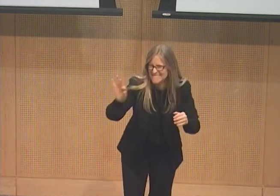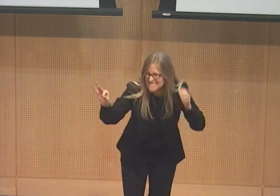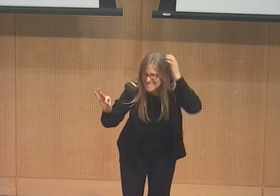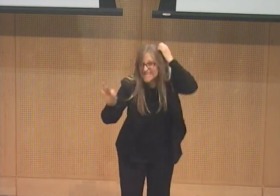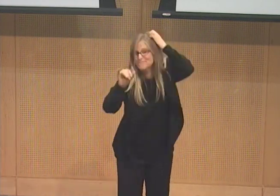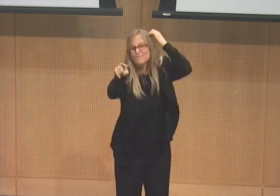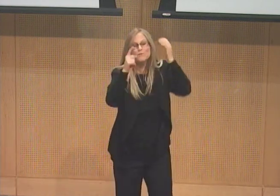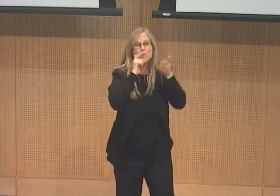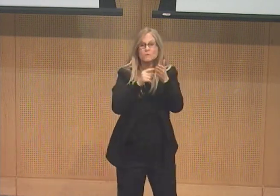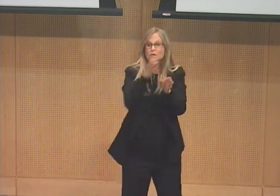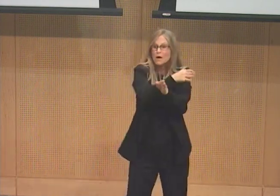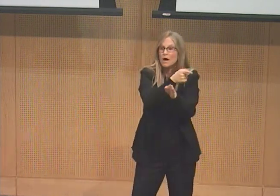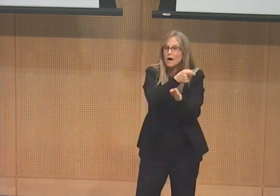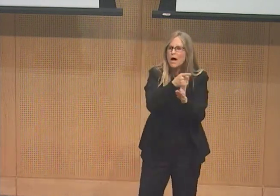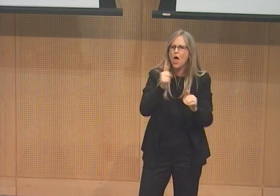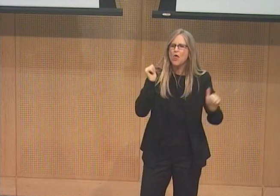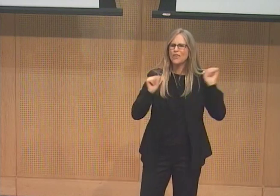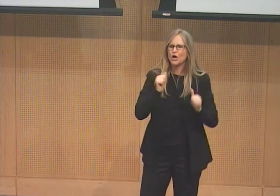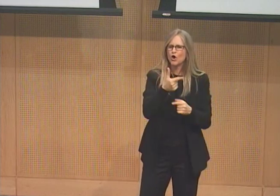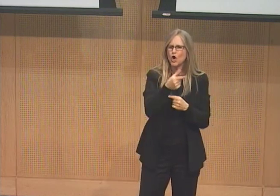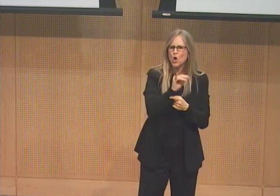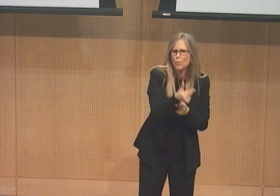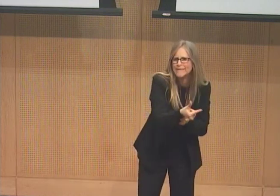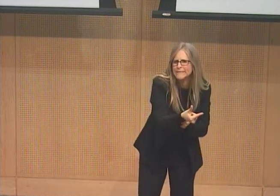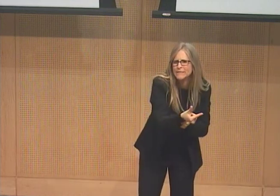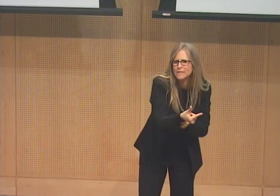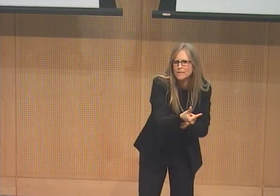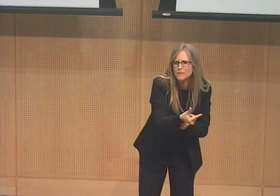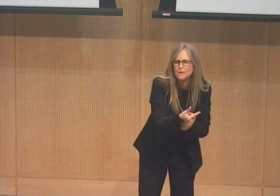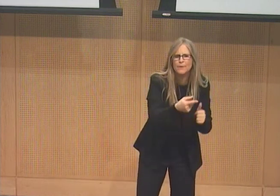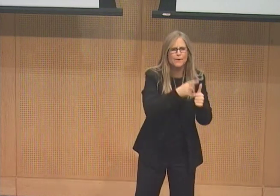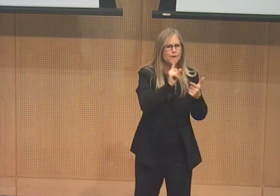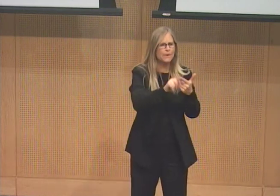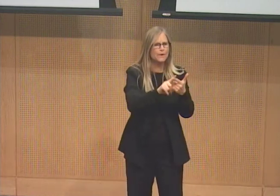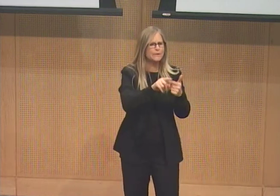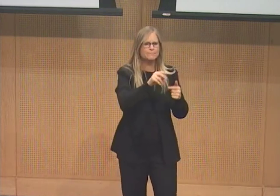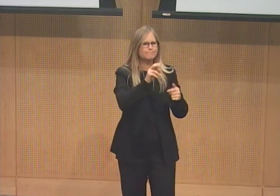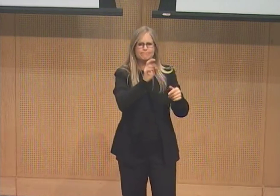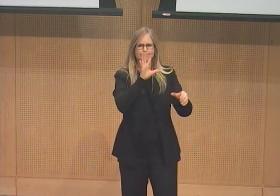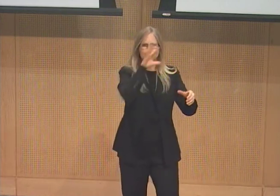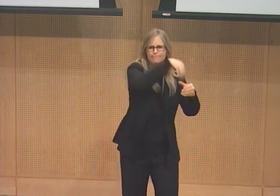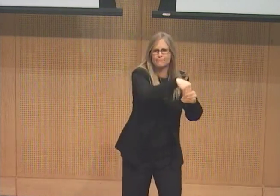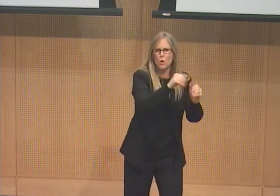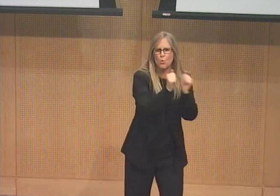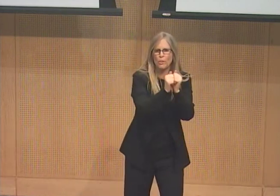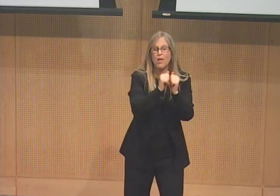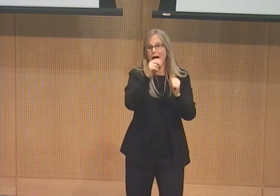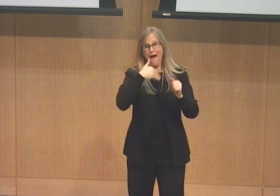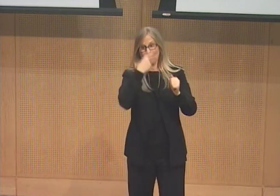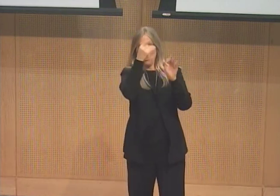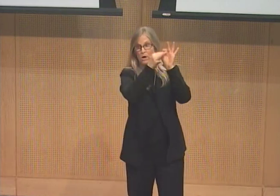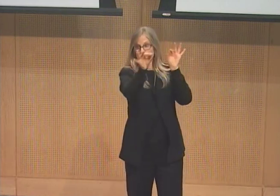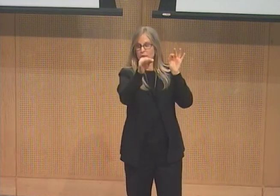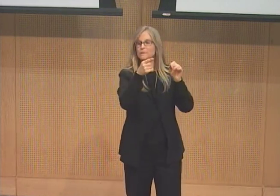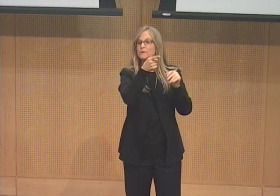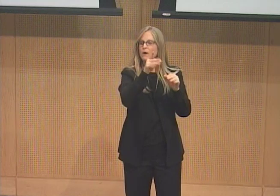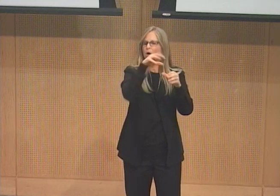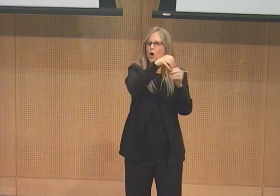The lexical choices-- "theatergoing," "integration"...